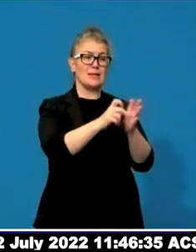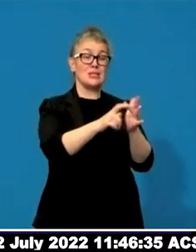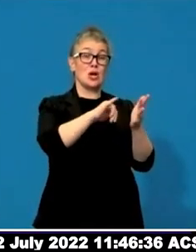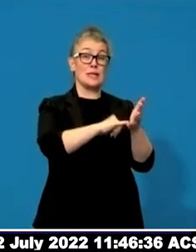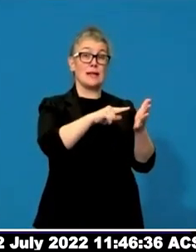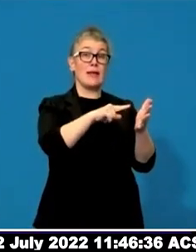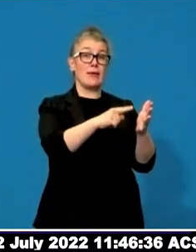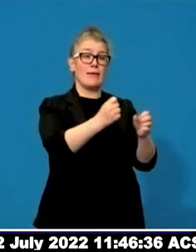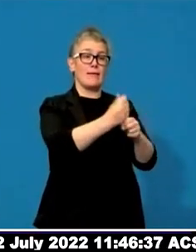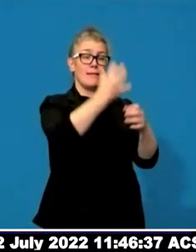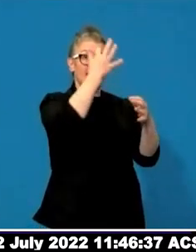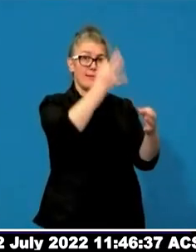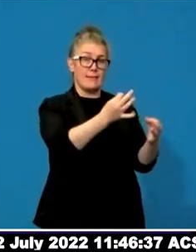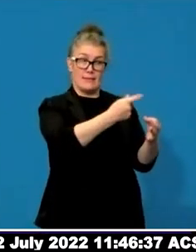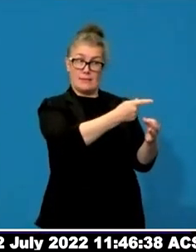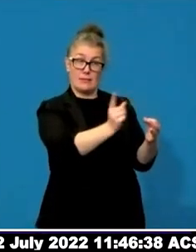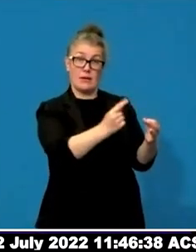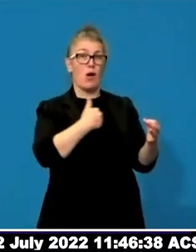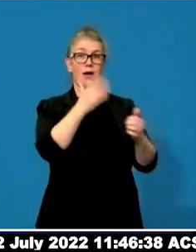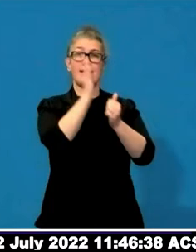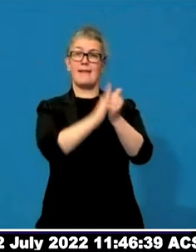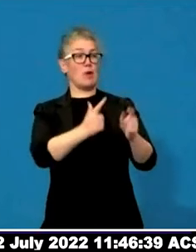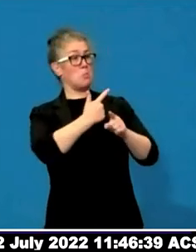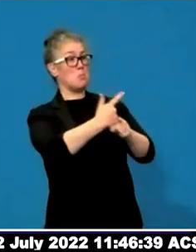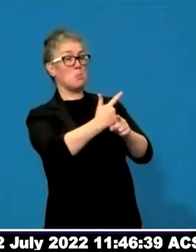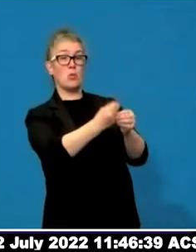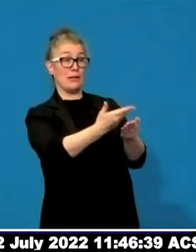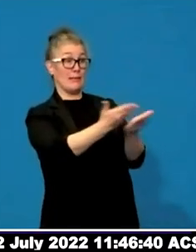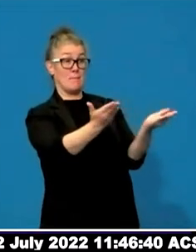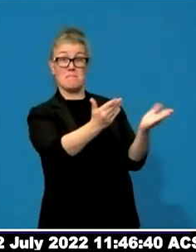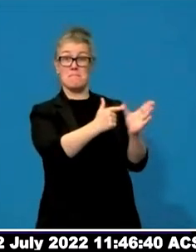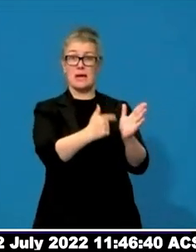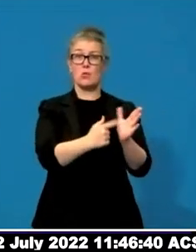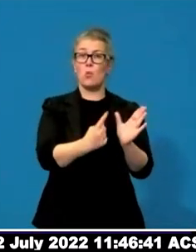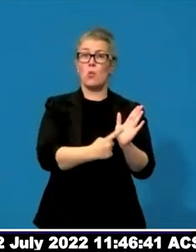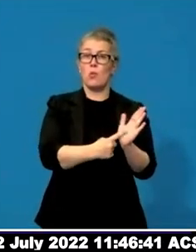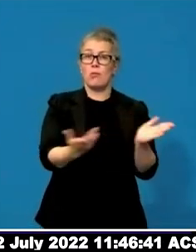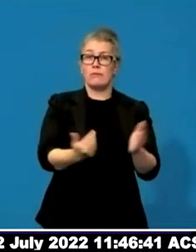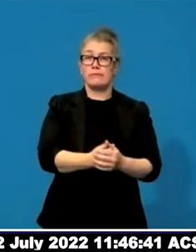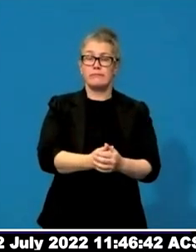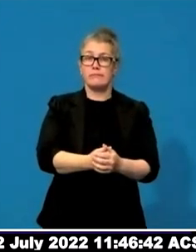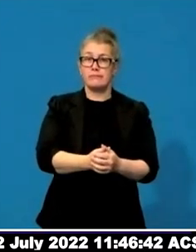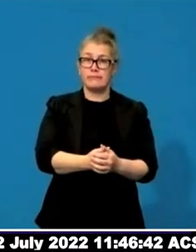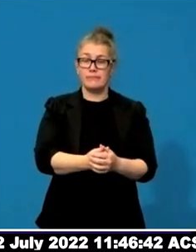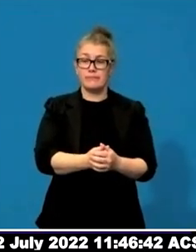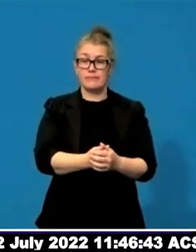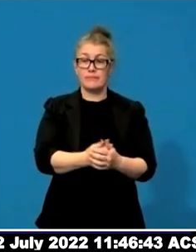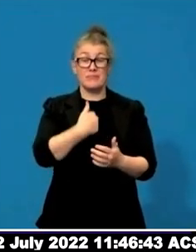I have never ever spoken to anyone on that team to be able to say,